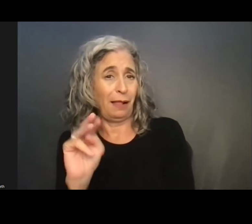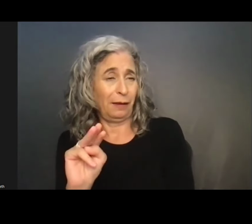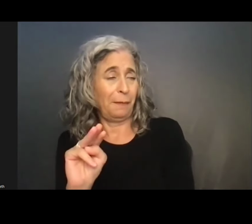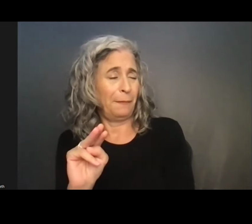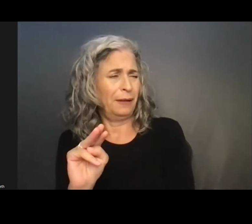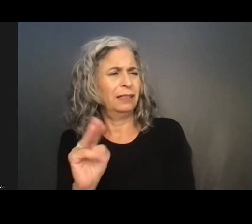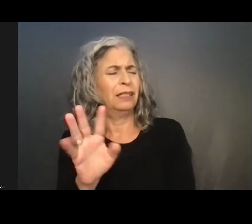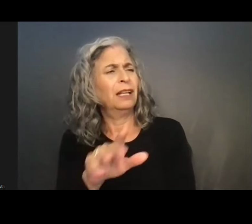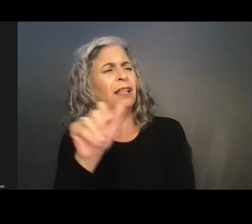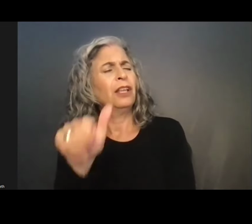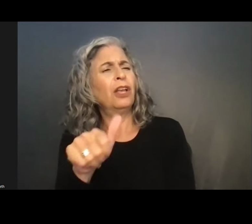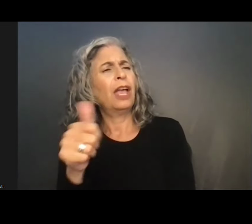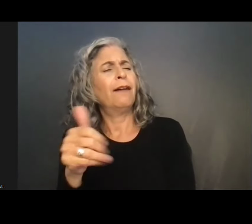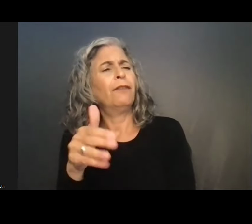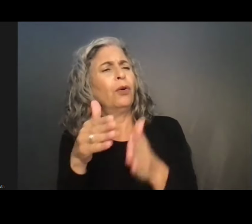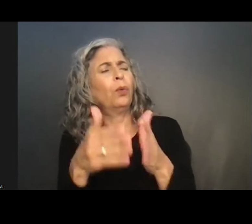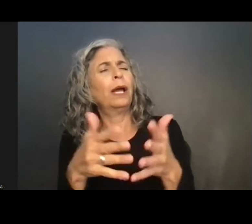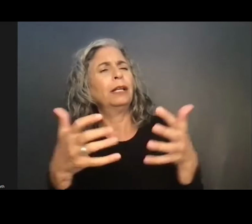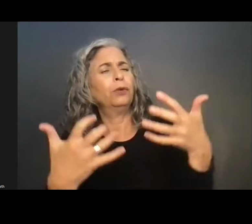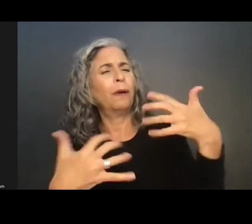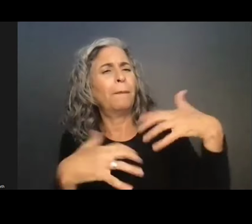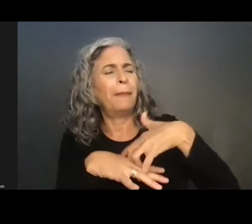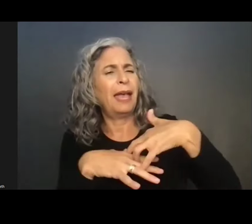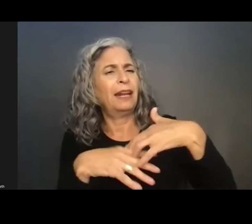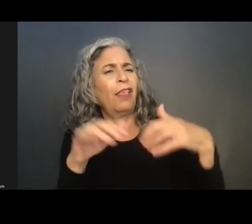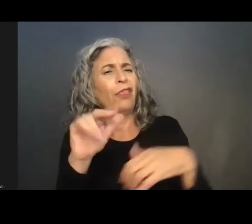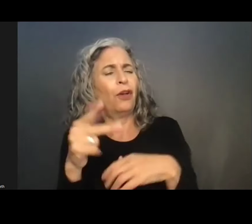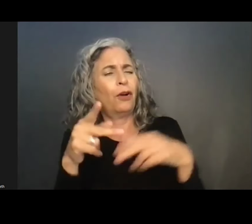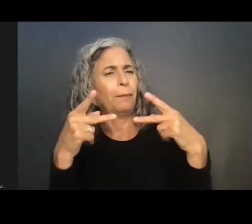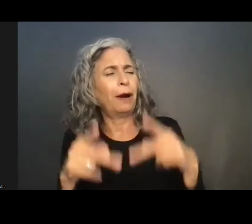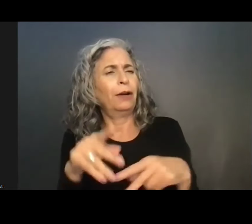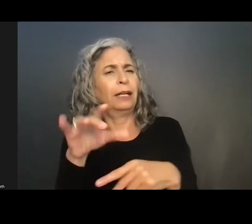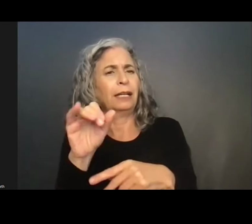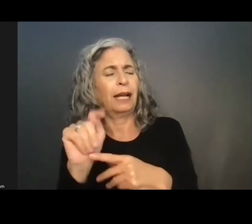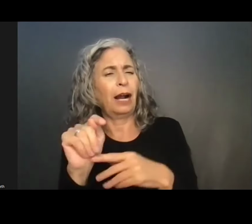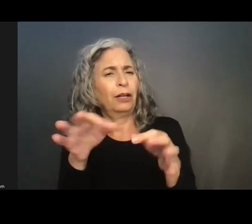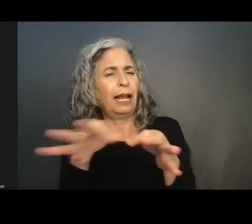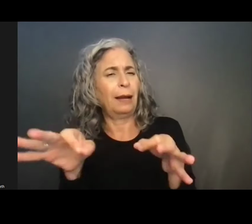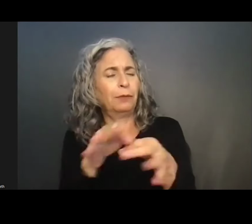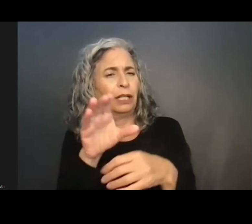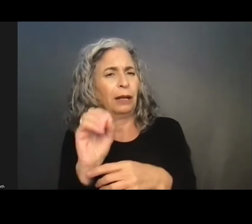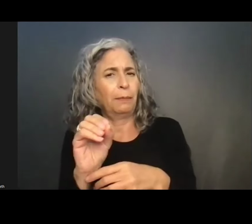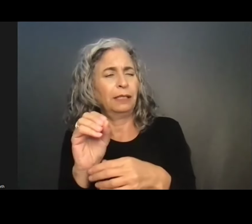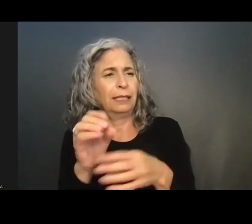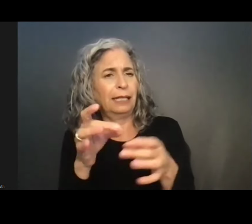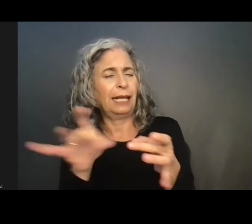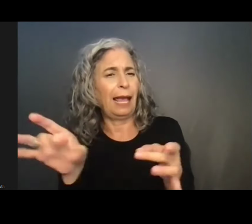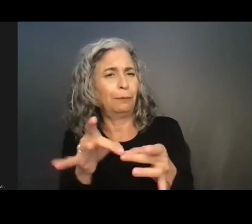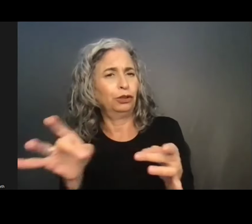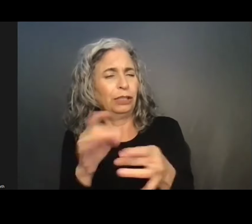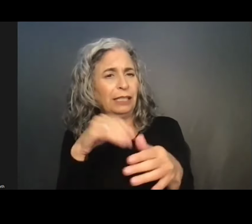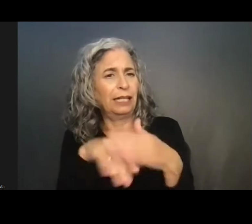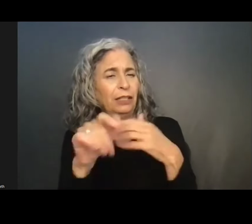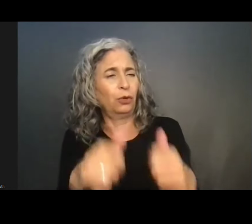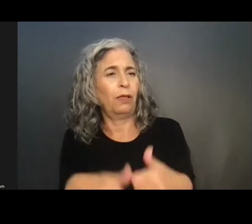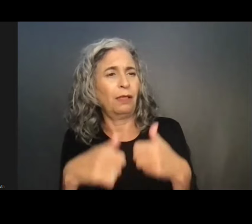a way to embed a third party CART captioning company's captions into this livestream system?